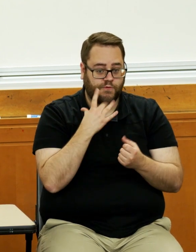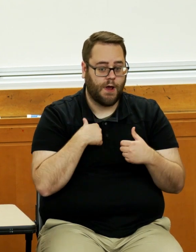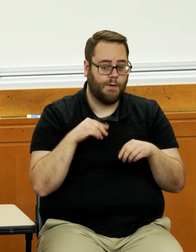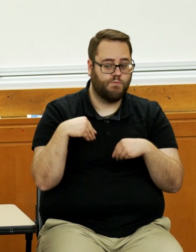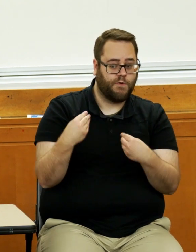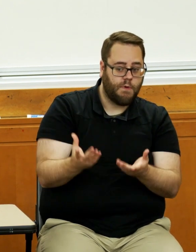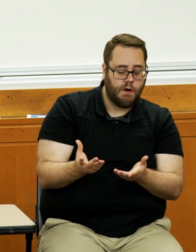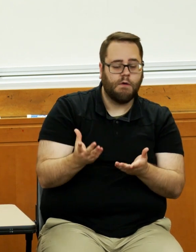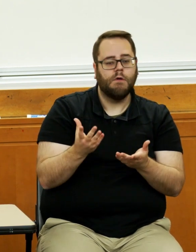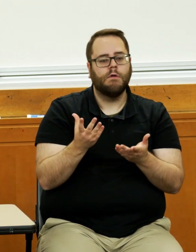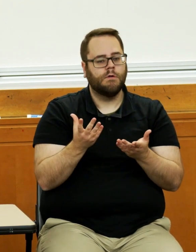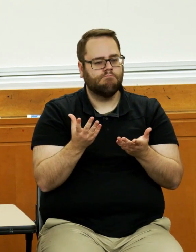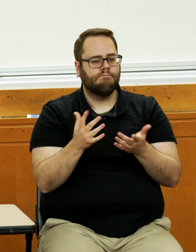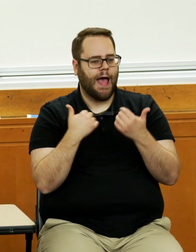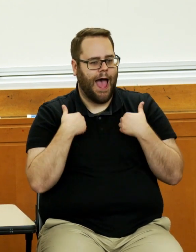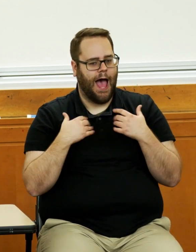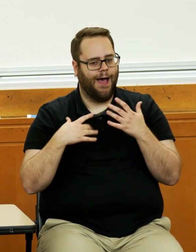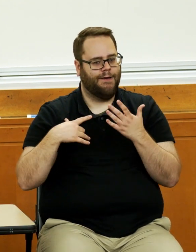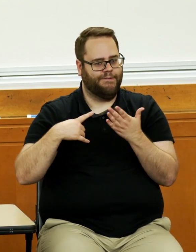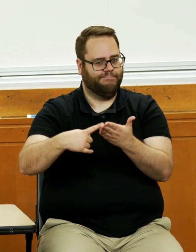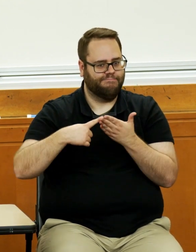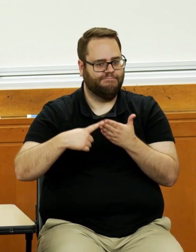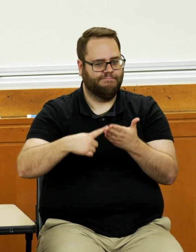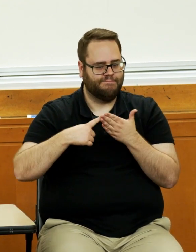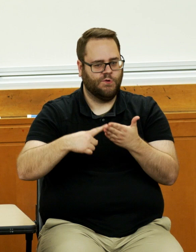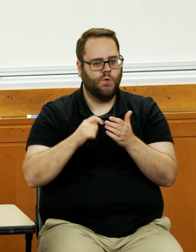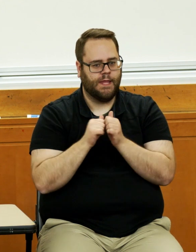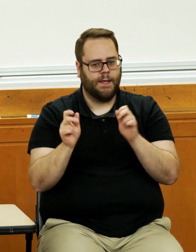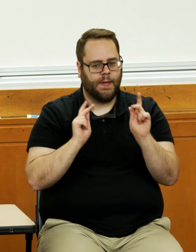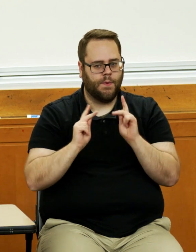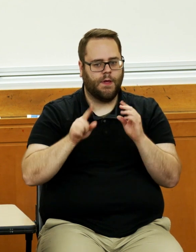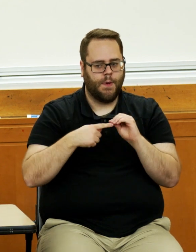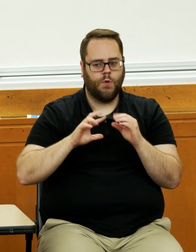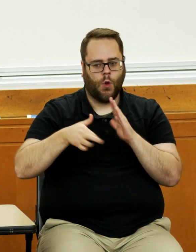Like have conversations with people about the role that they would like to play and